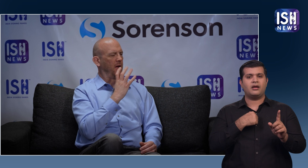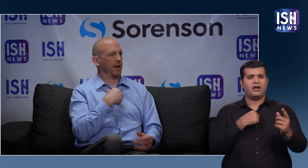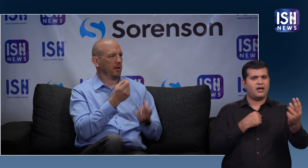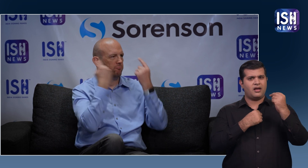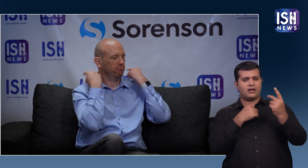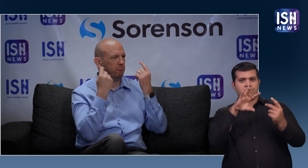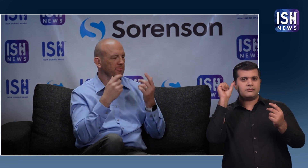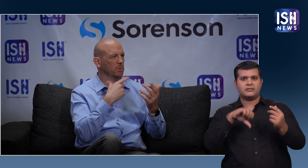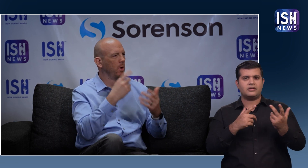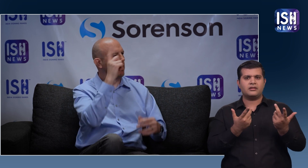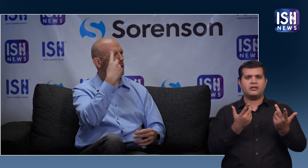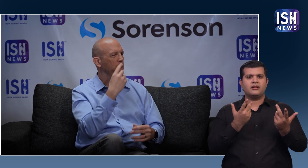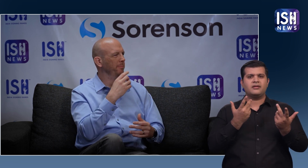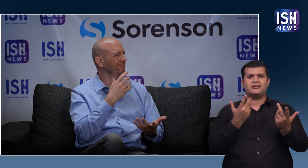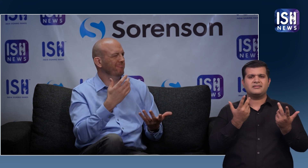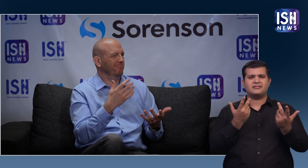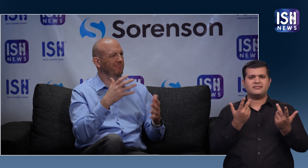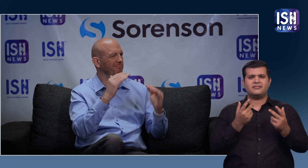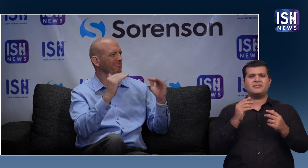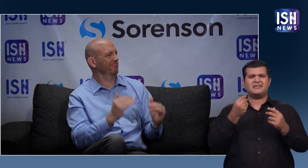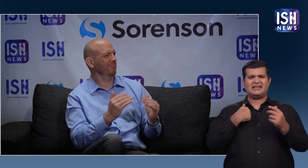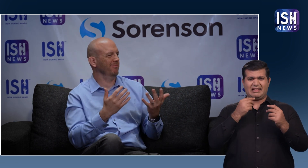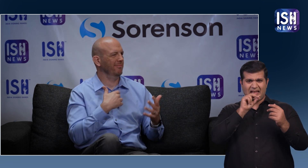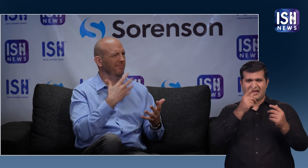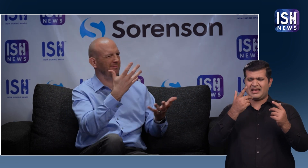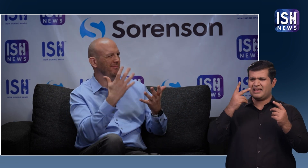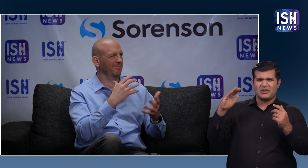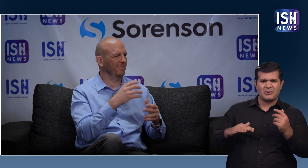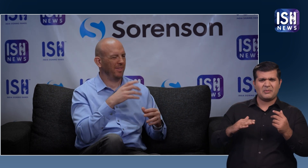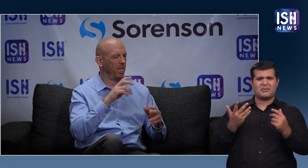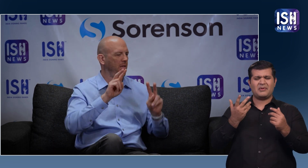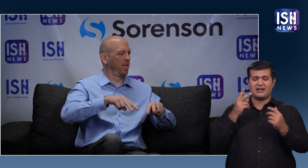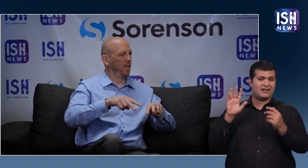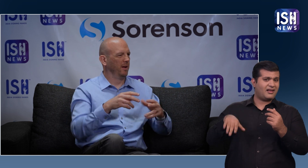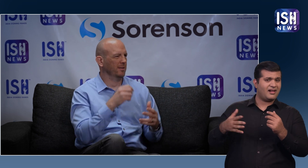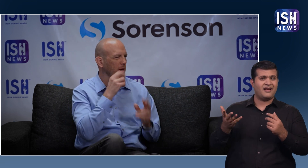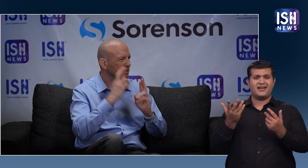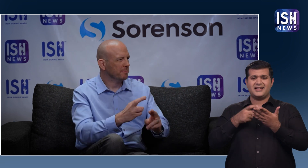When they speak and I don't understand, they underestimated me, made me look inferior and didn't respect me.